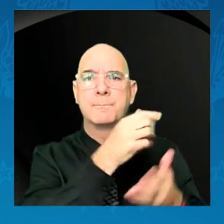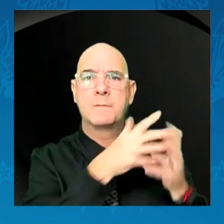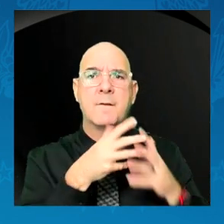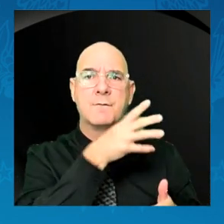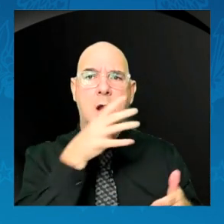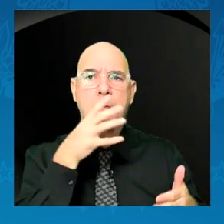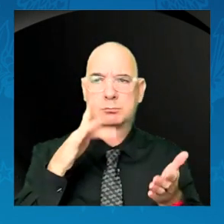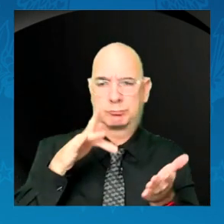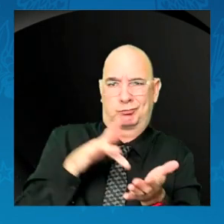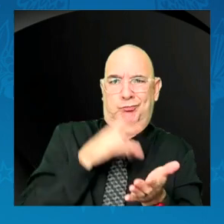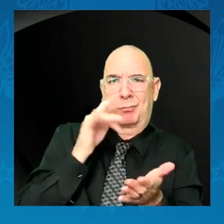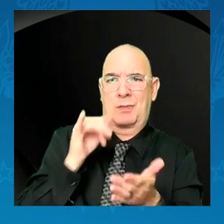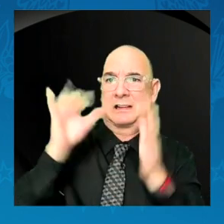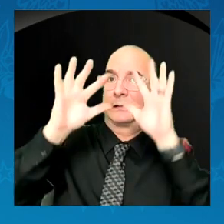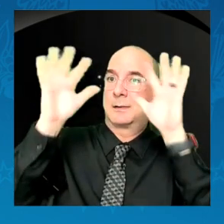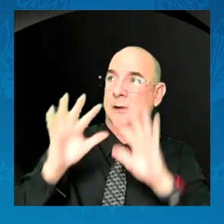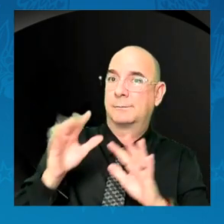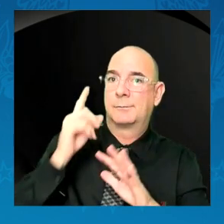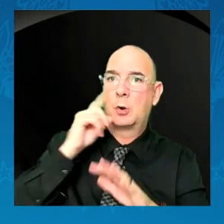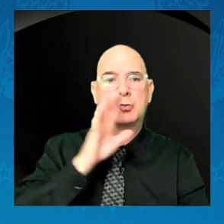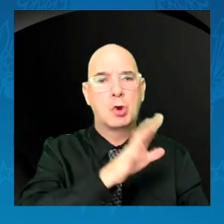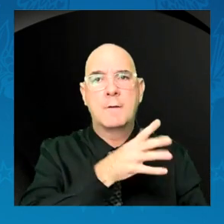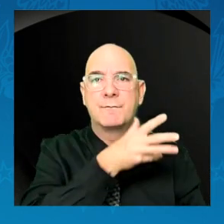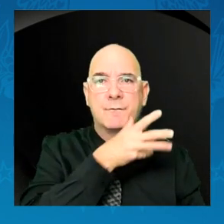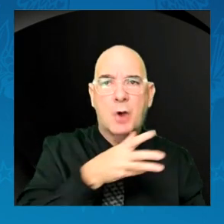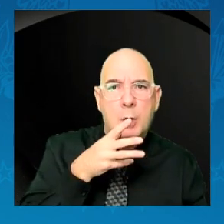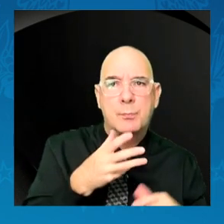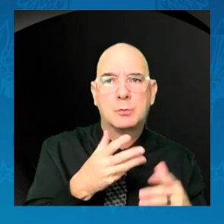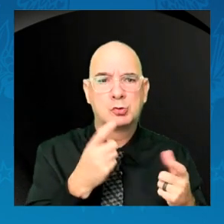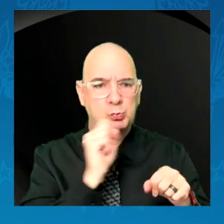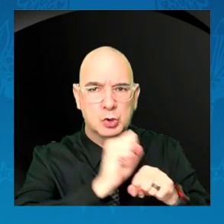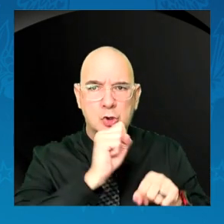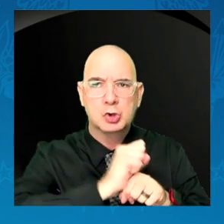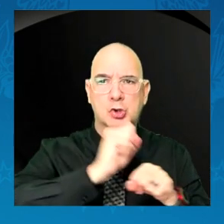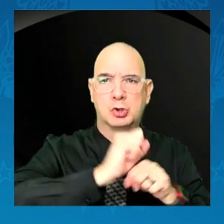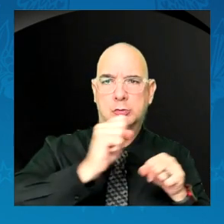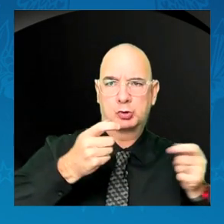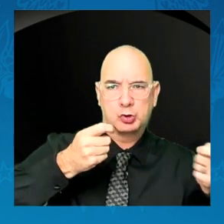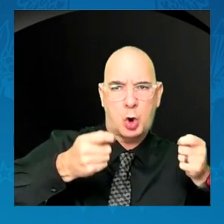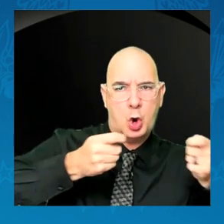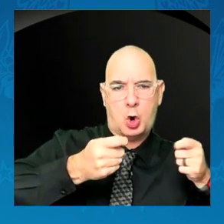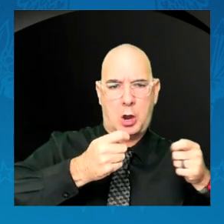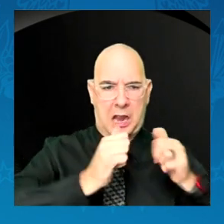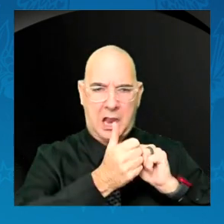Precision agriculture will allow them to grow more with less land, less water, less inputs